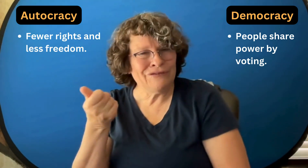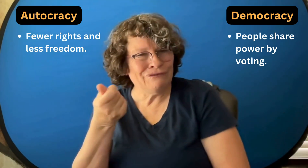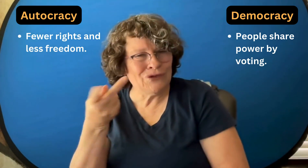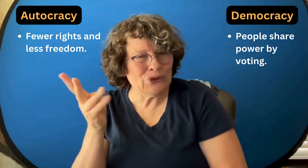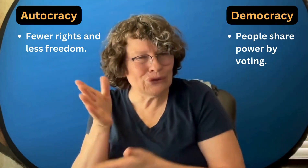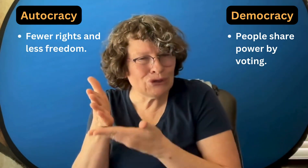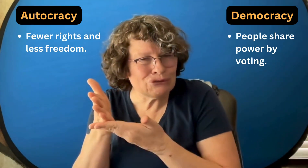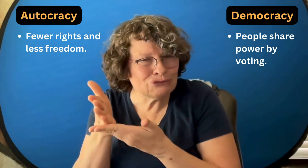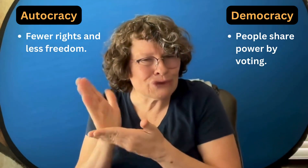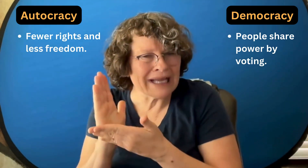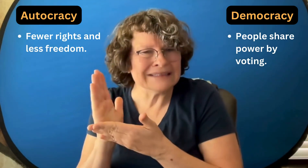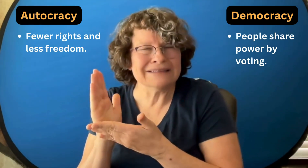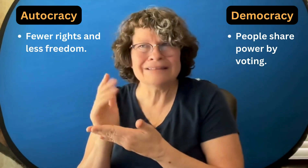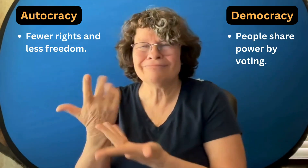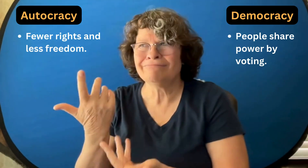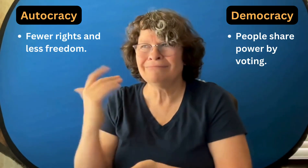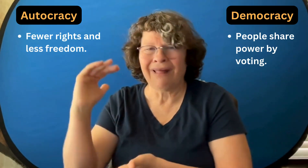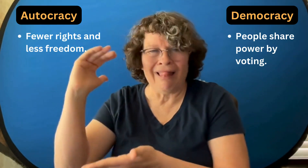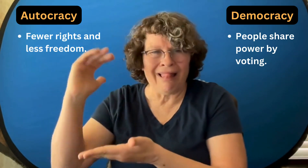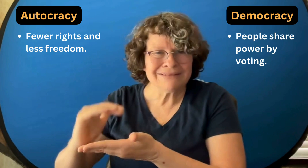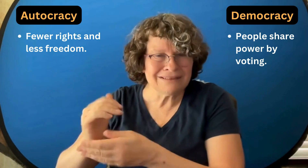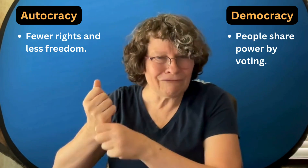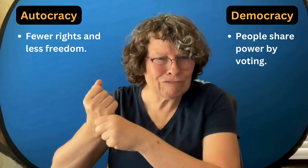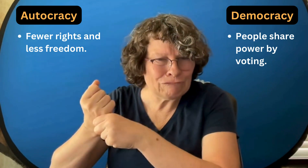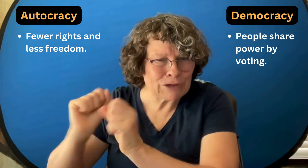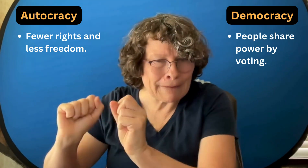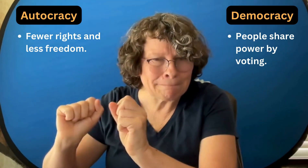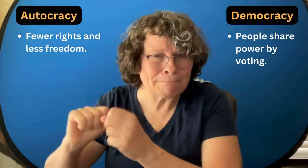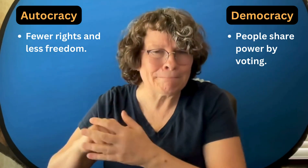Fewer rights and less freedom